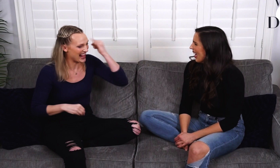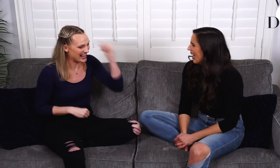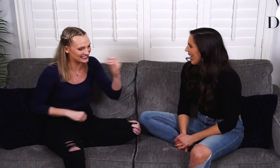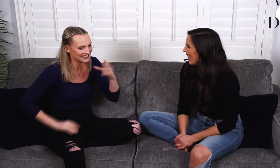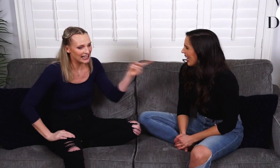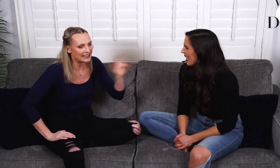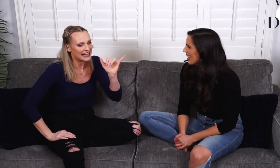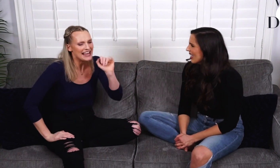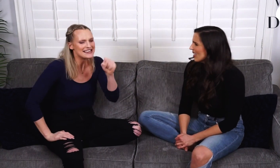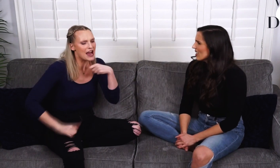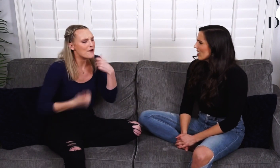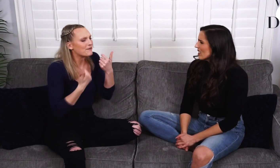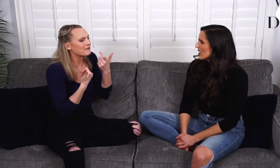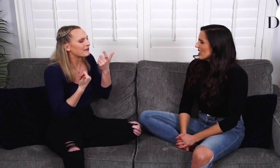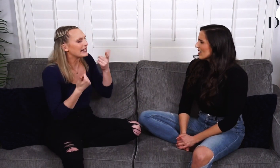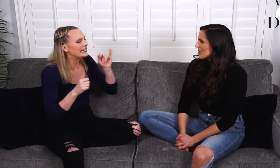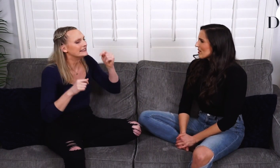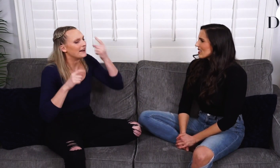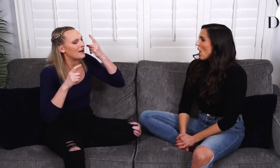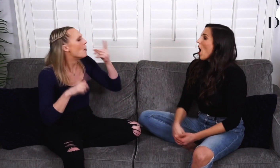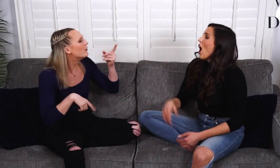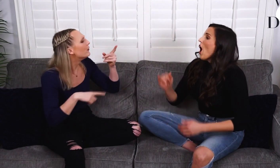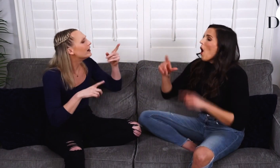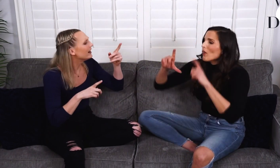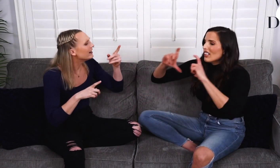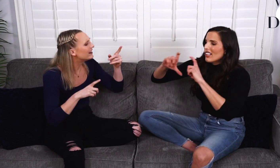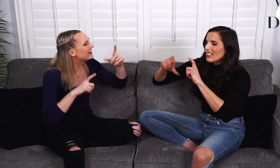had no idea and she's like, yeah, it's it...